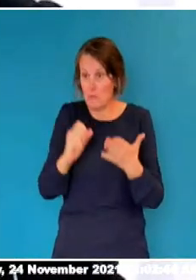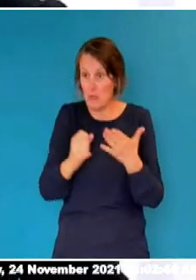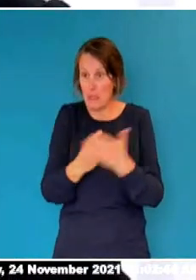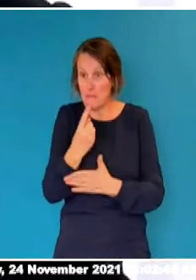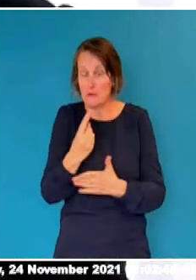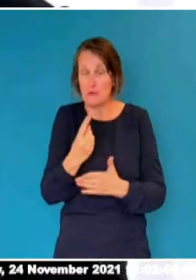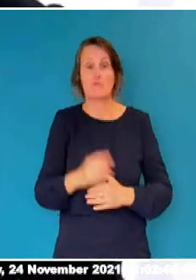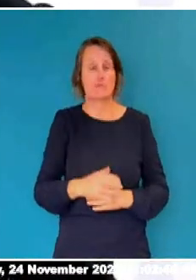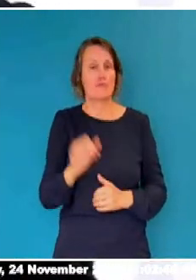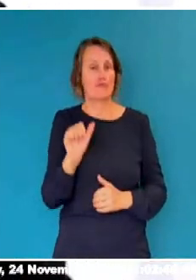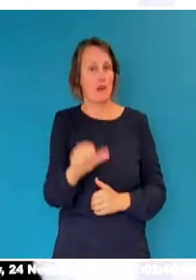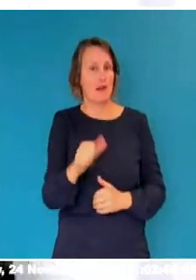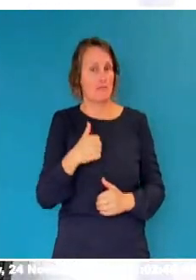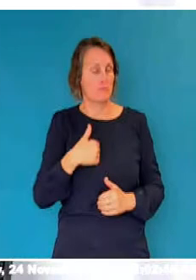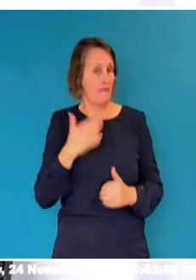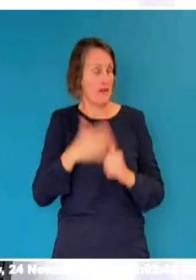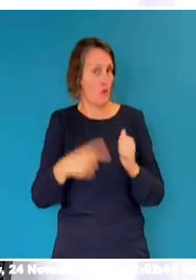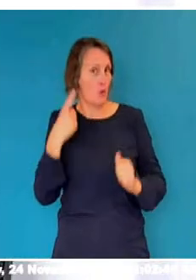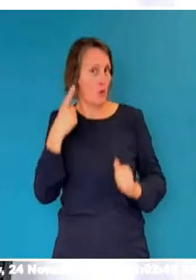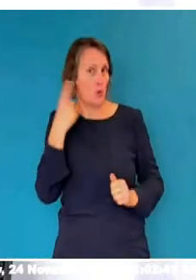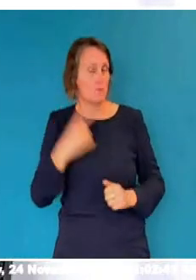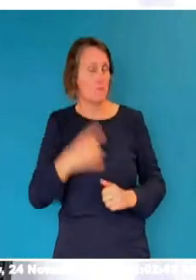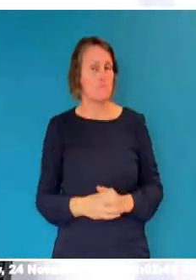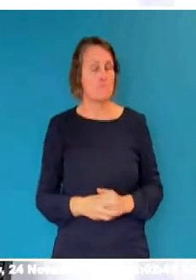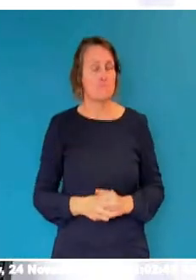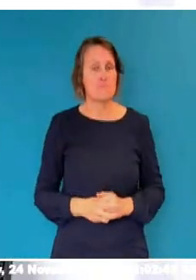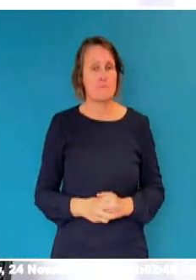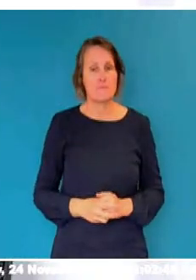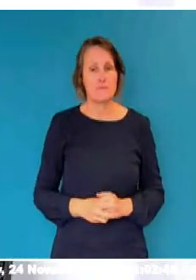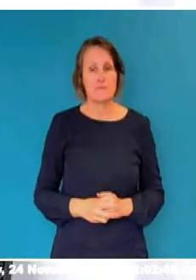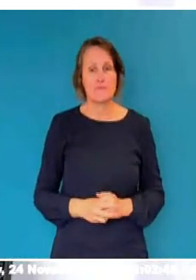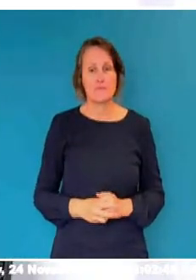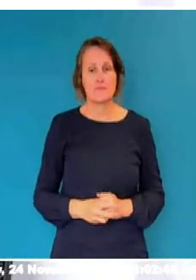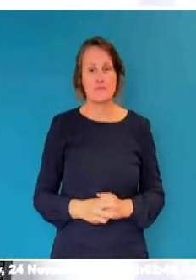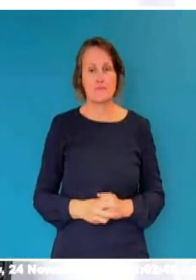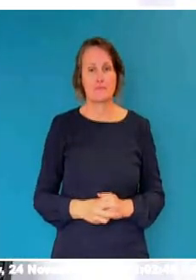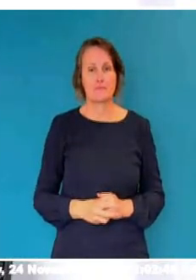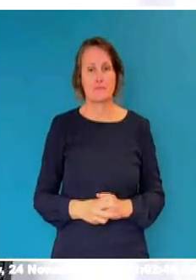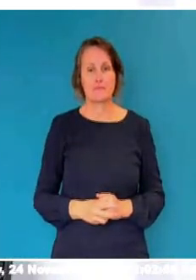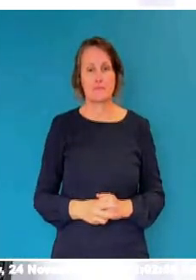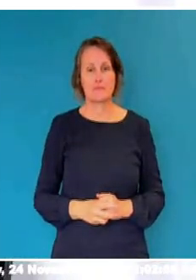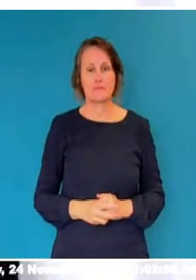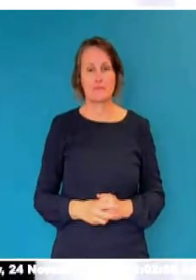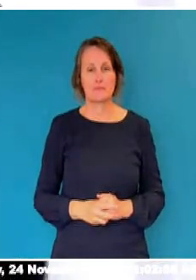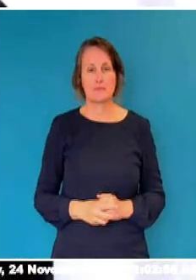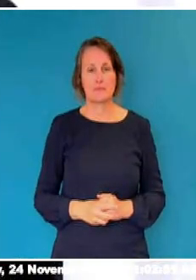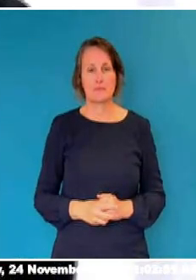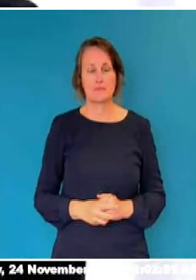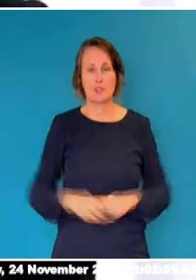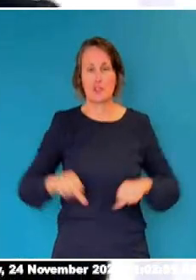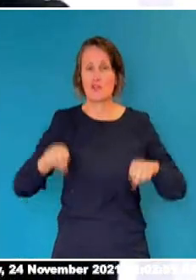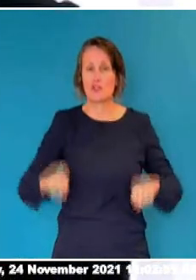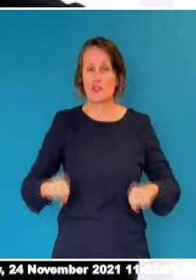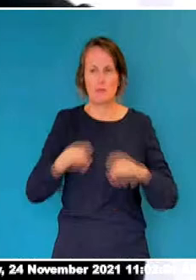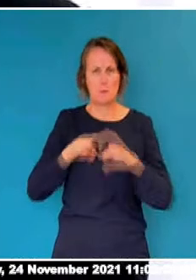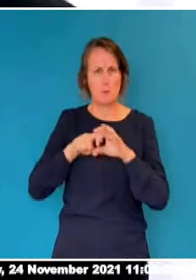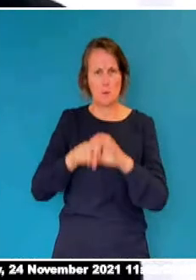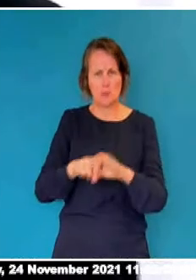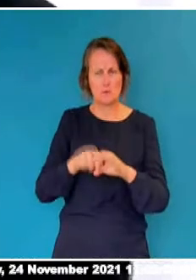Ms Marshall, I notice that you've been in